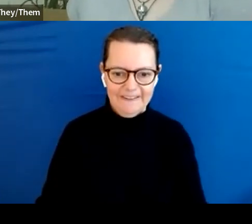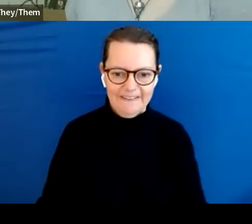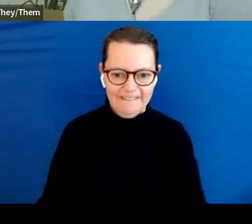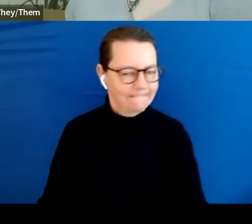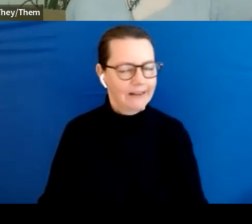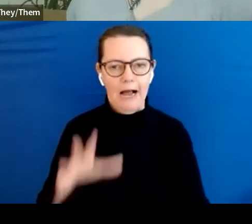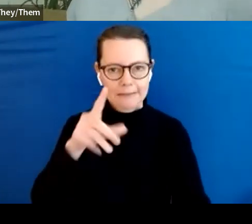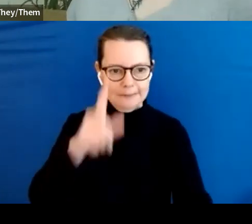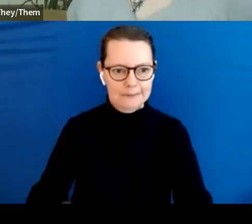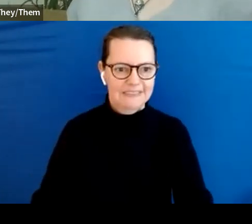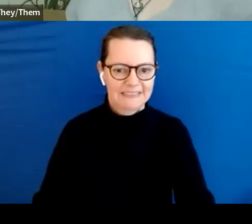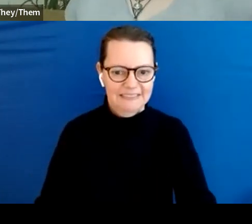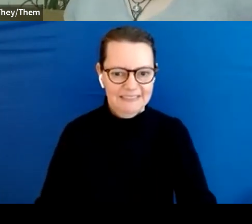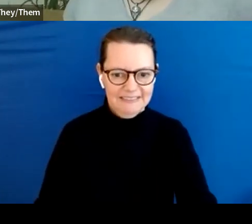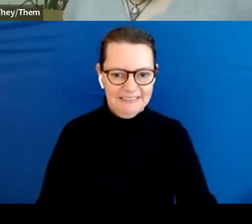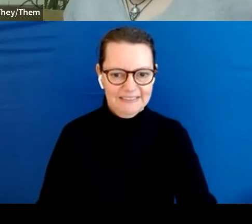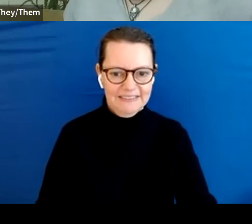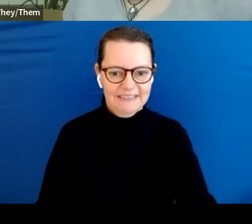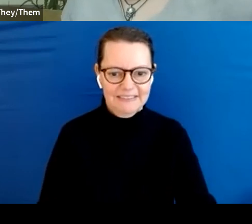How dare you.